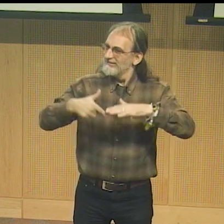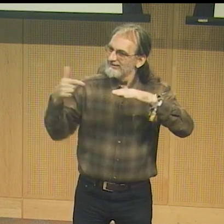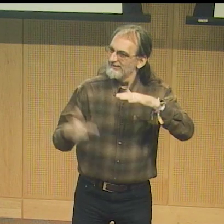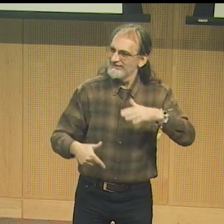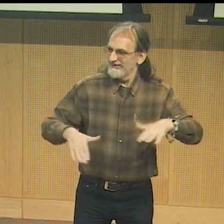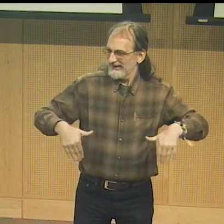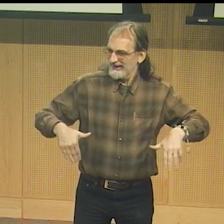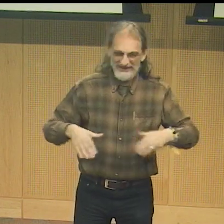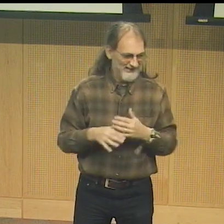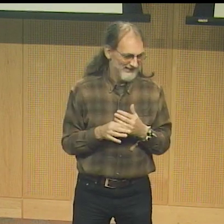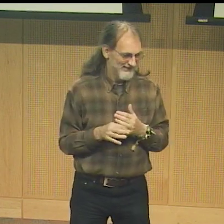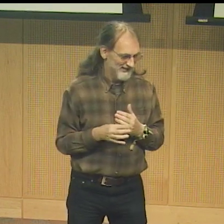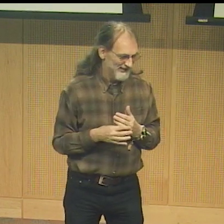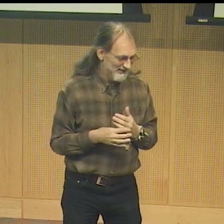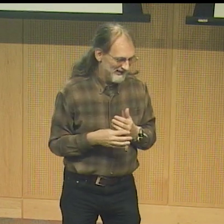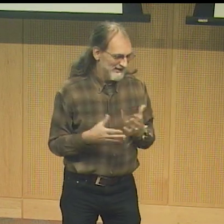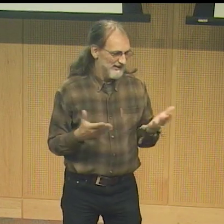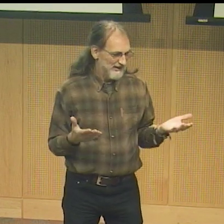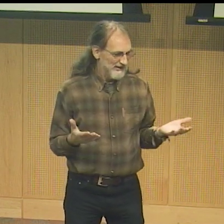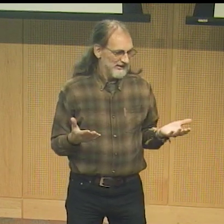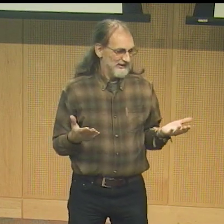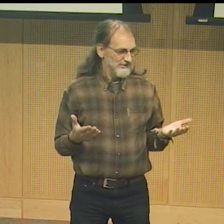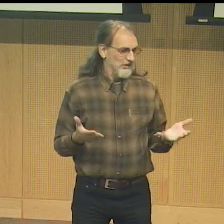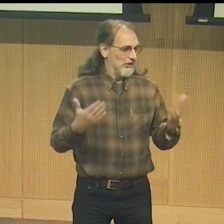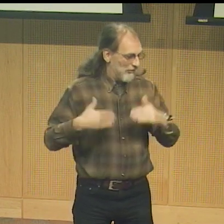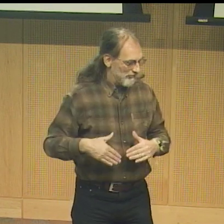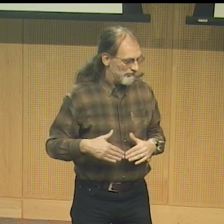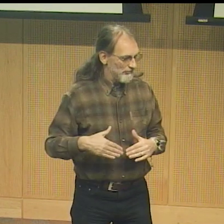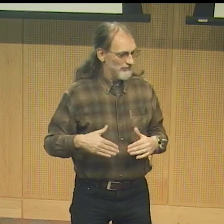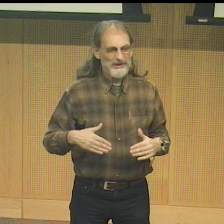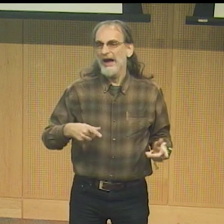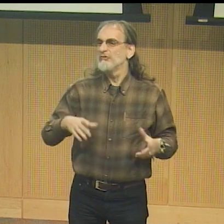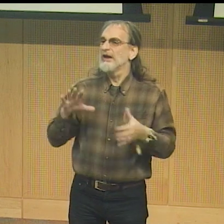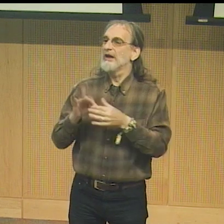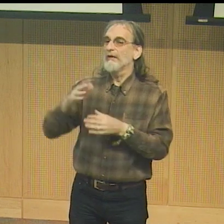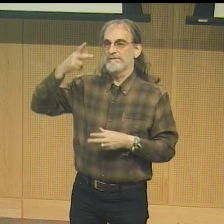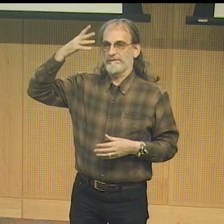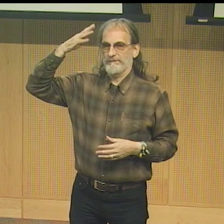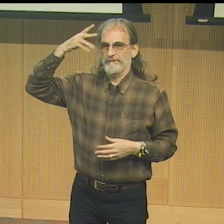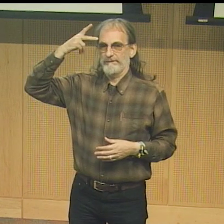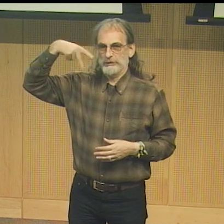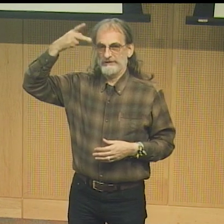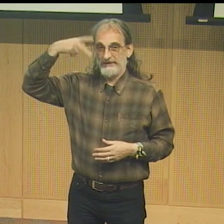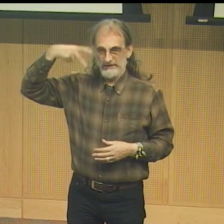But I wouldn't necessarily say we have a deeper cultural understanding of what deafness means.